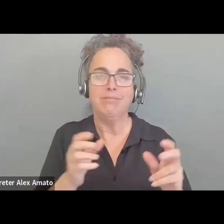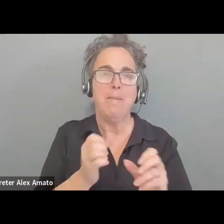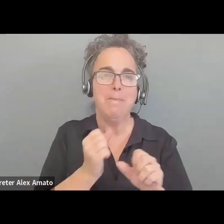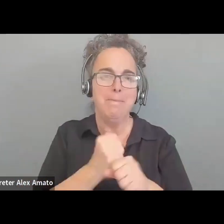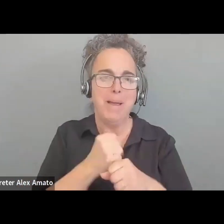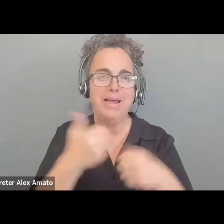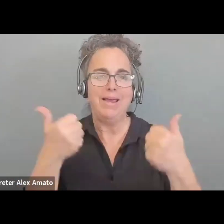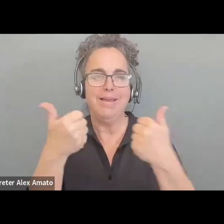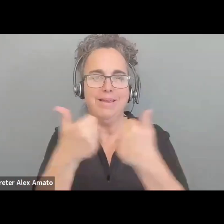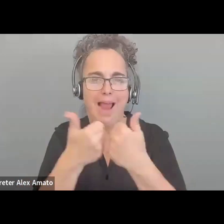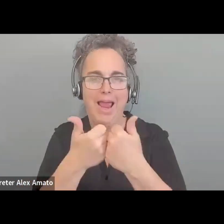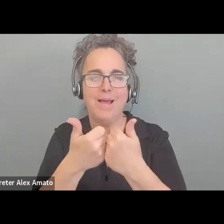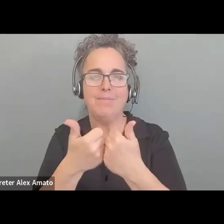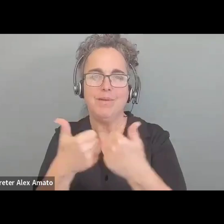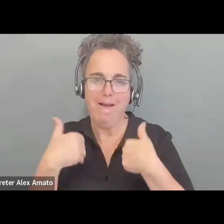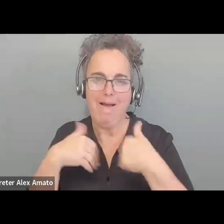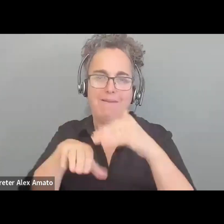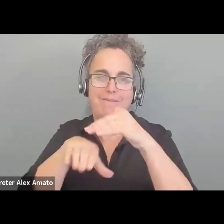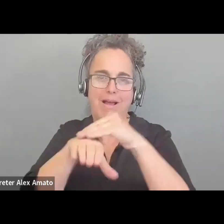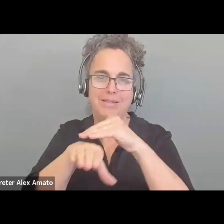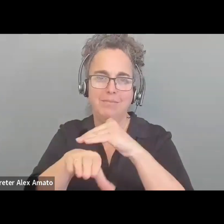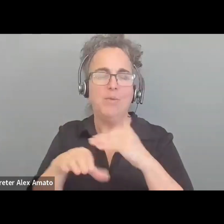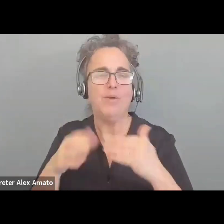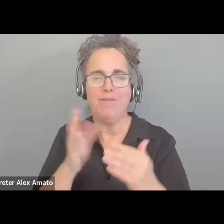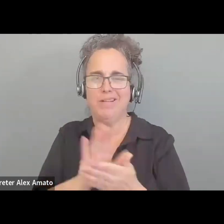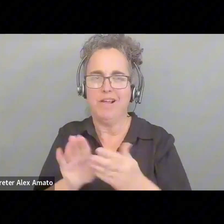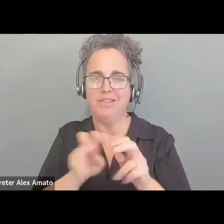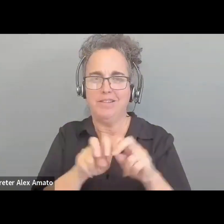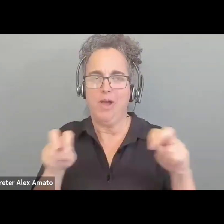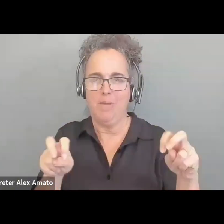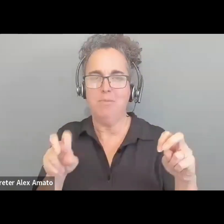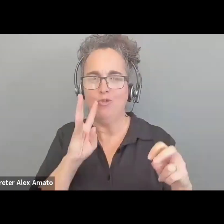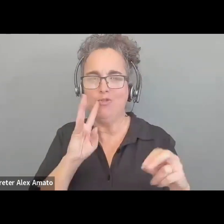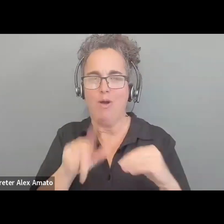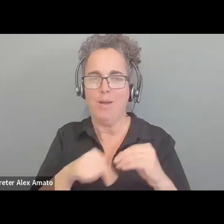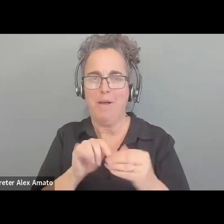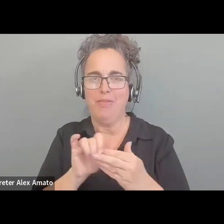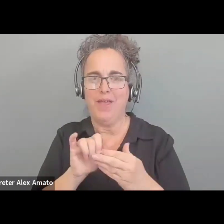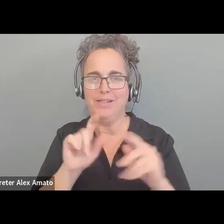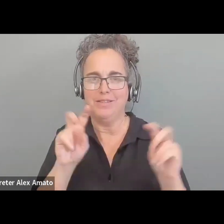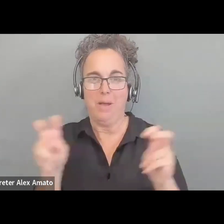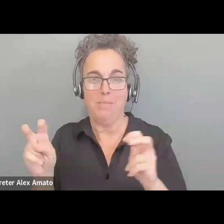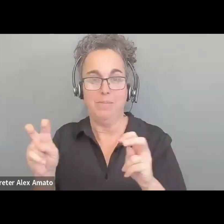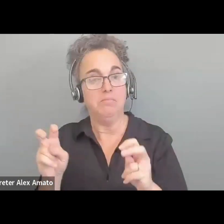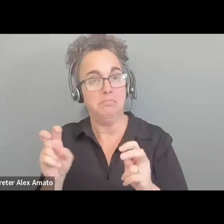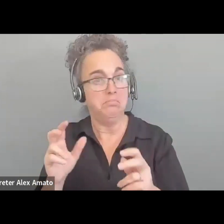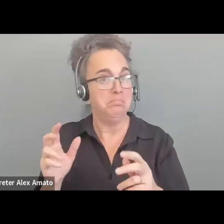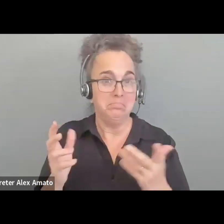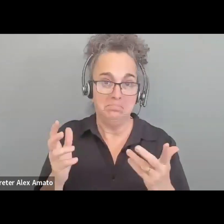We have a really good panel together to talk about those topics, so I hope you'll join us for that.